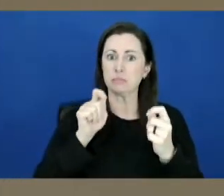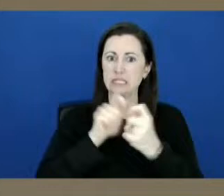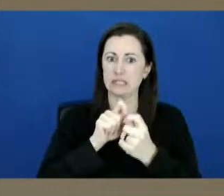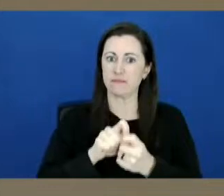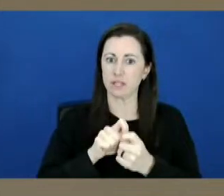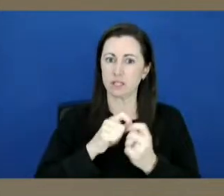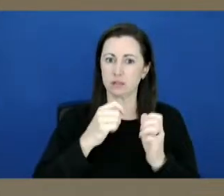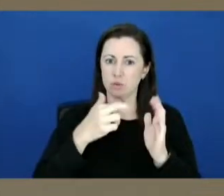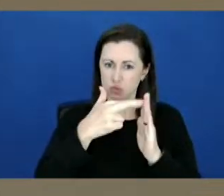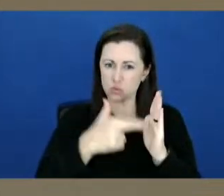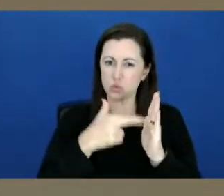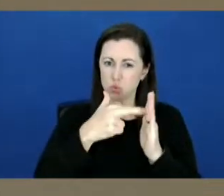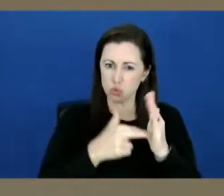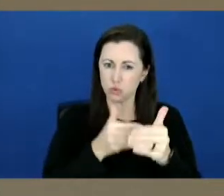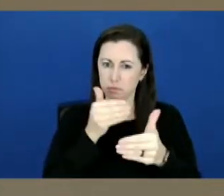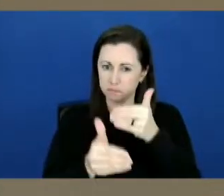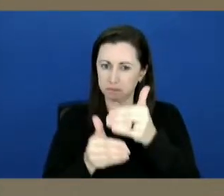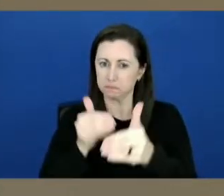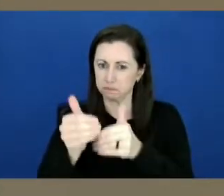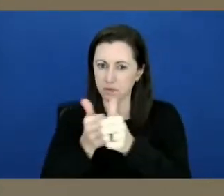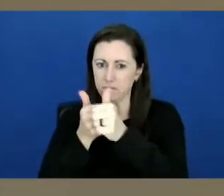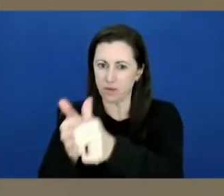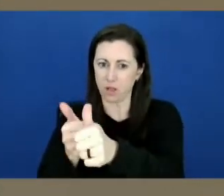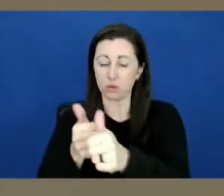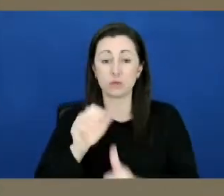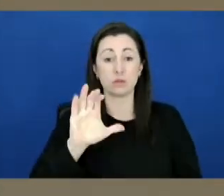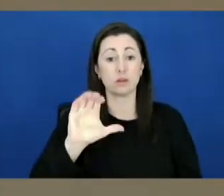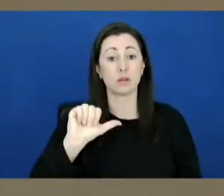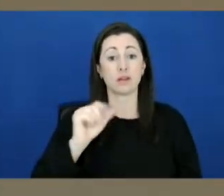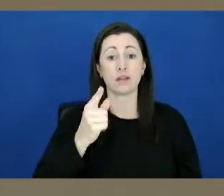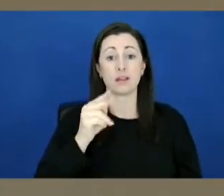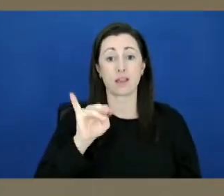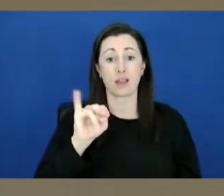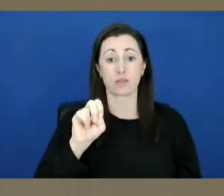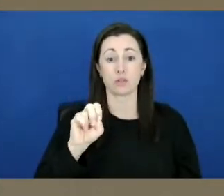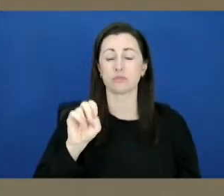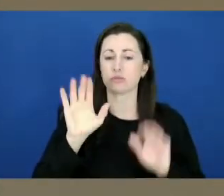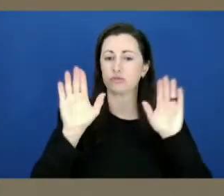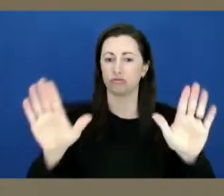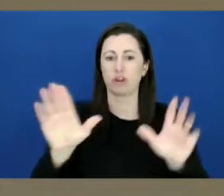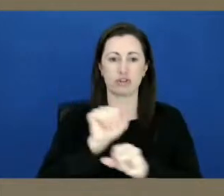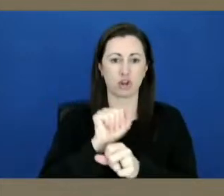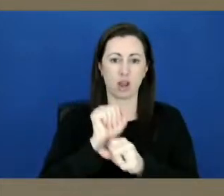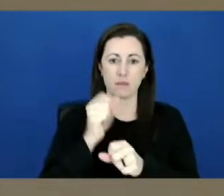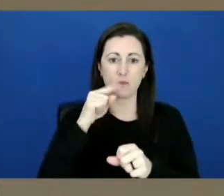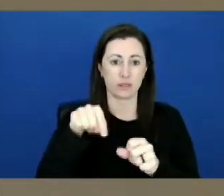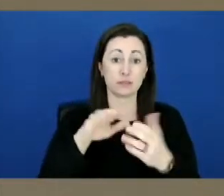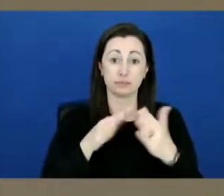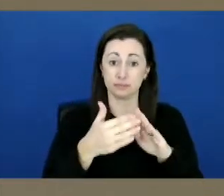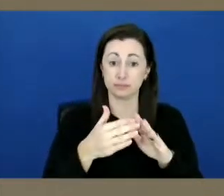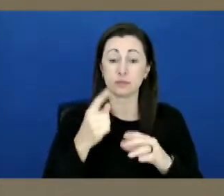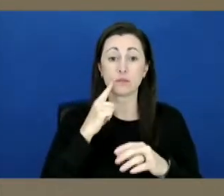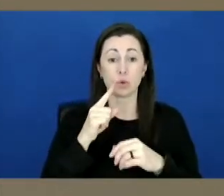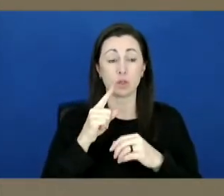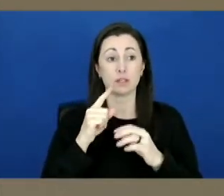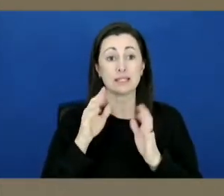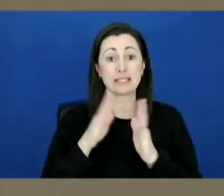ALL KINDS OF WAYS THAT YOU'RE SUPPOSED TO ENGAGE. AND CATHERINE DOES AMAZING JOB,